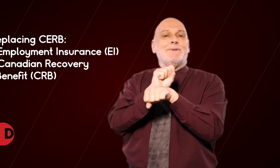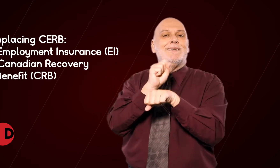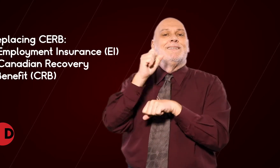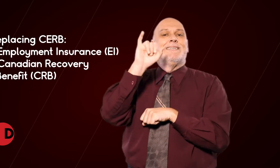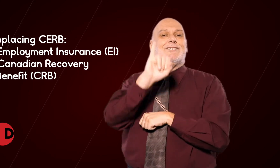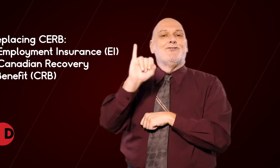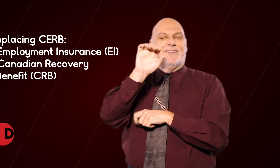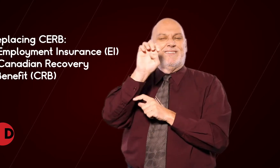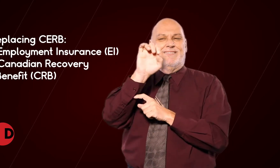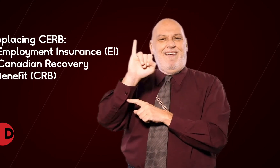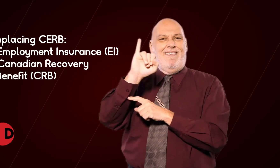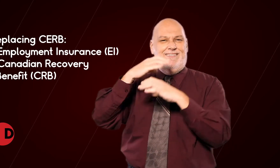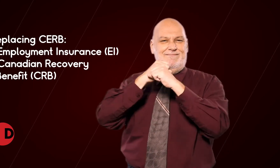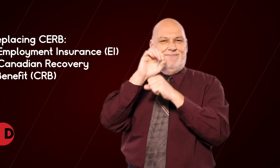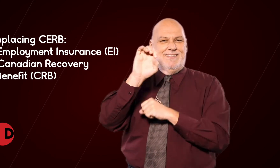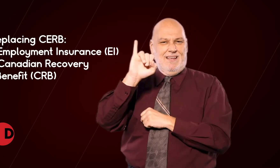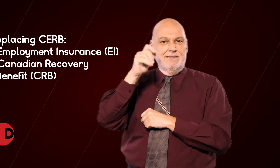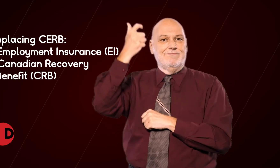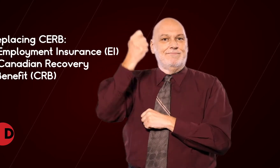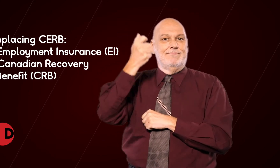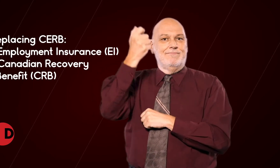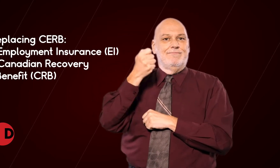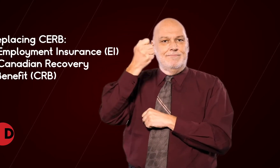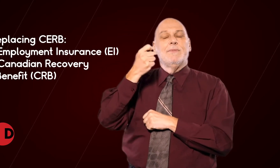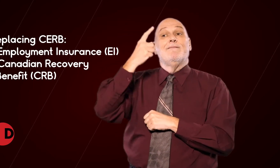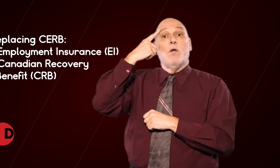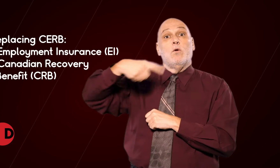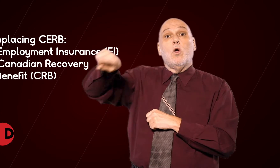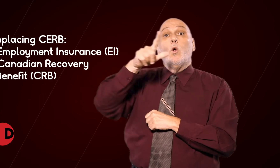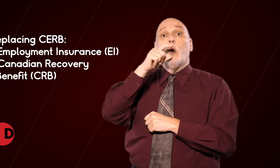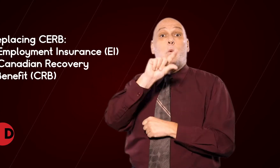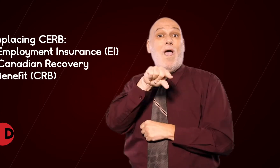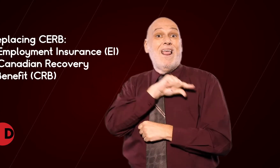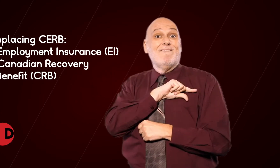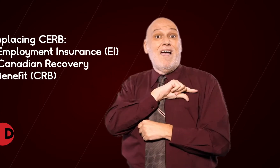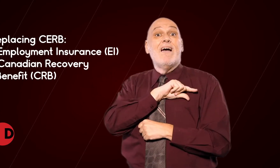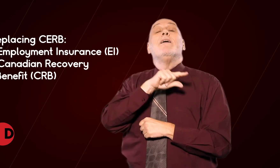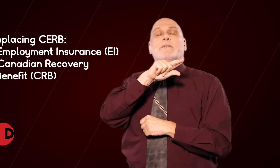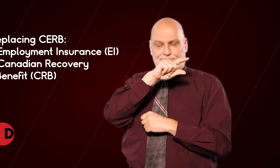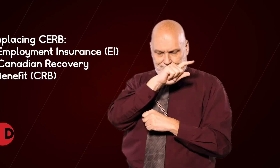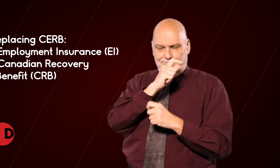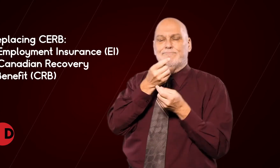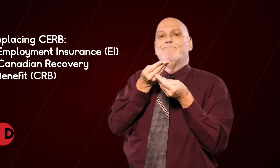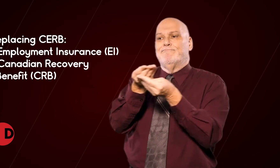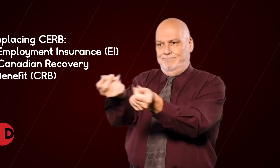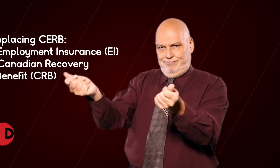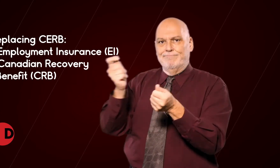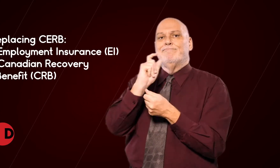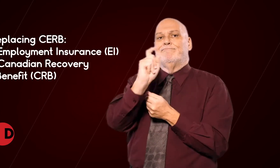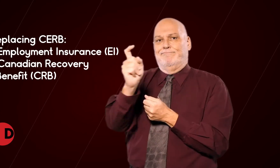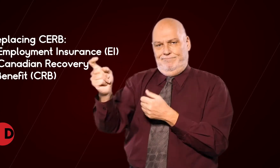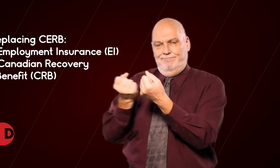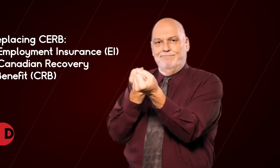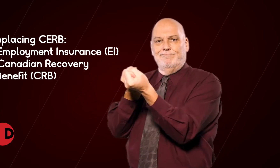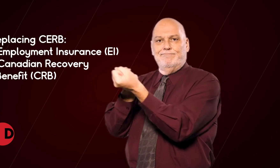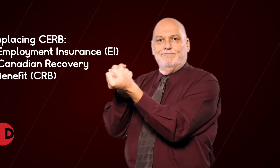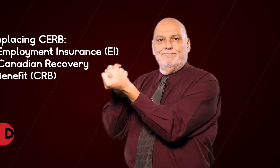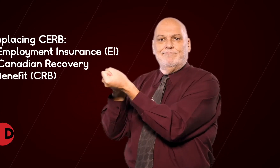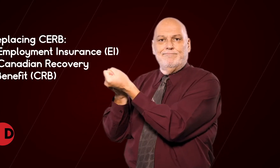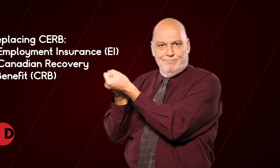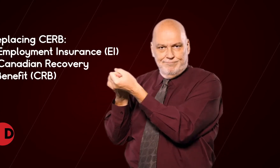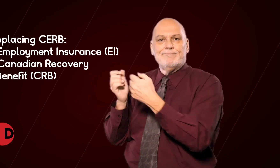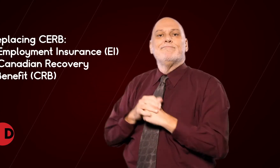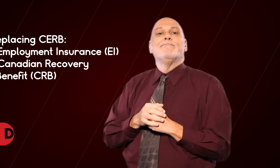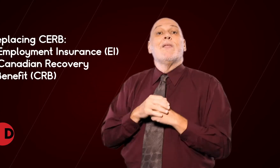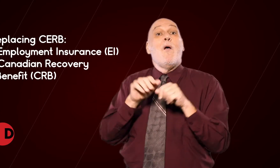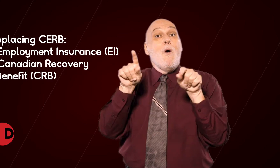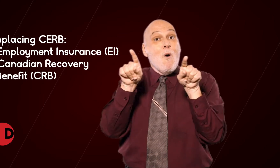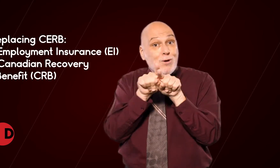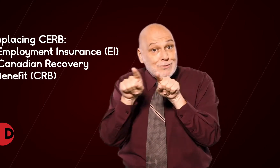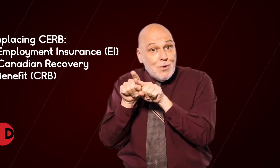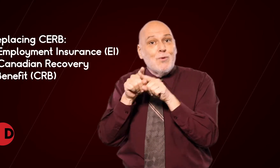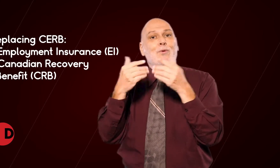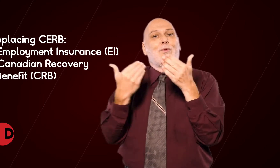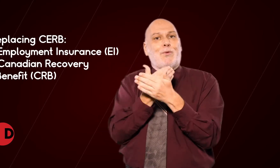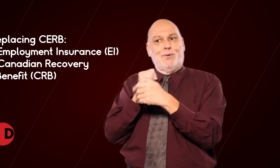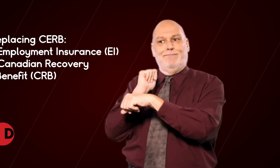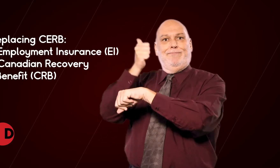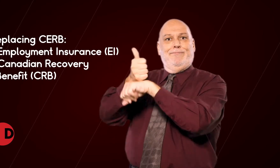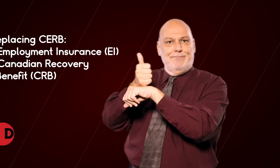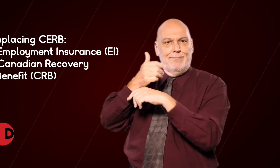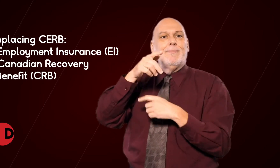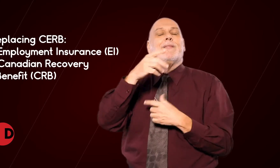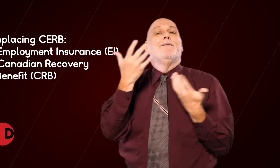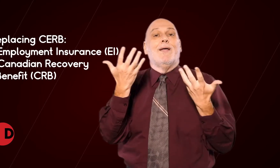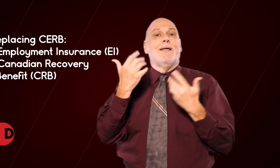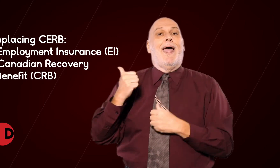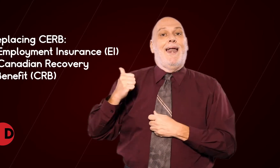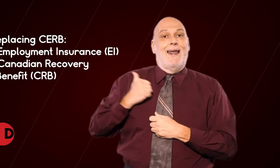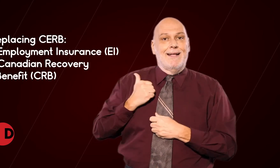but through Bill C-4, they will provide Employment Insurance (EI)